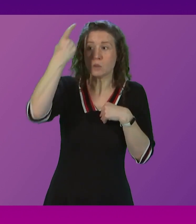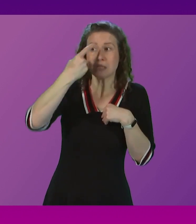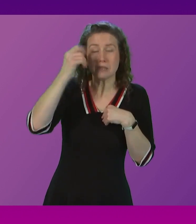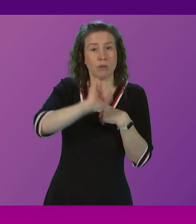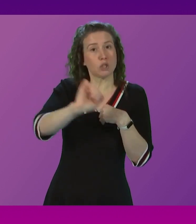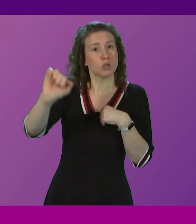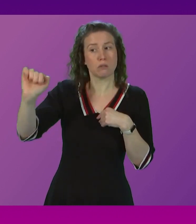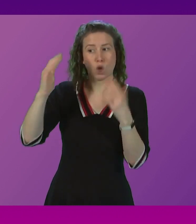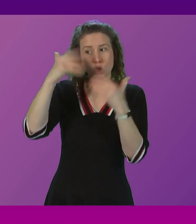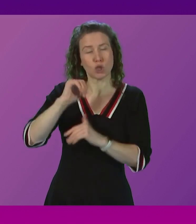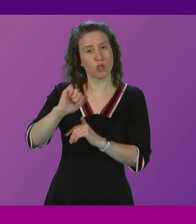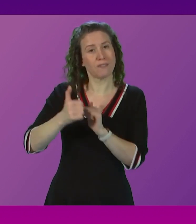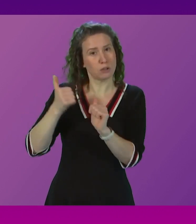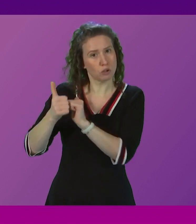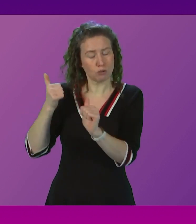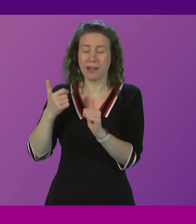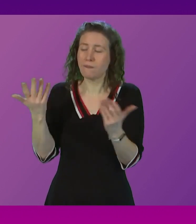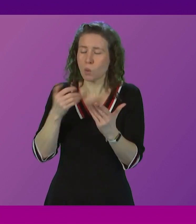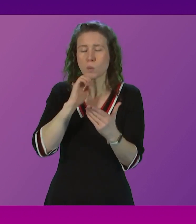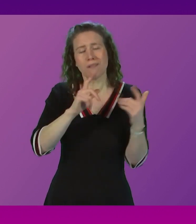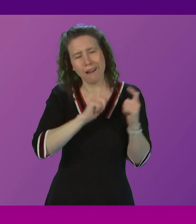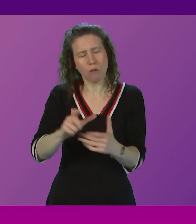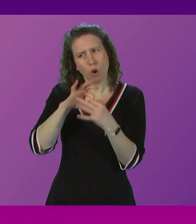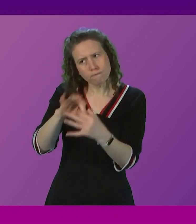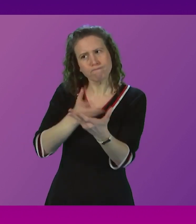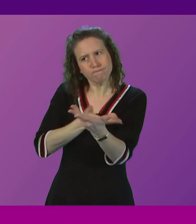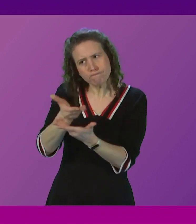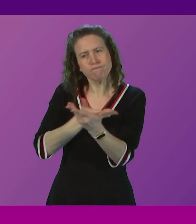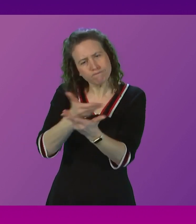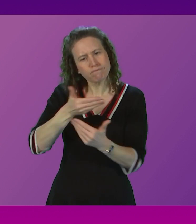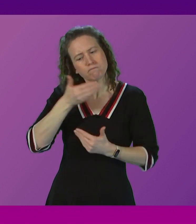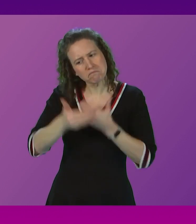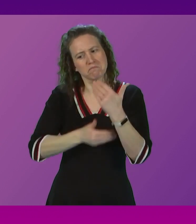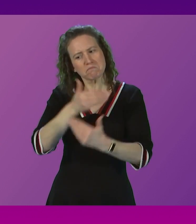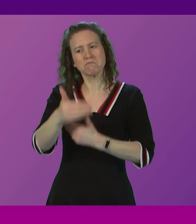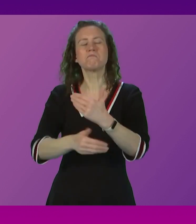and we will continue that collaborative approach in the months leading up to implementation.